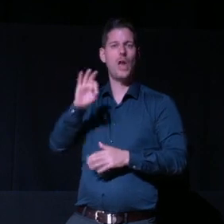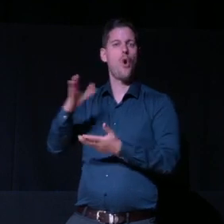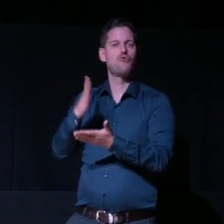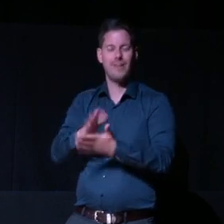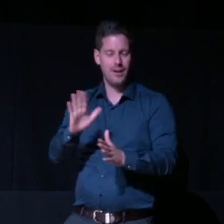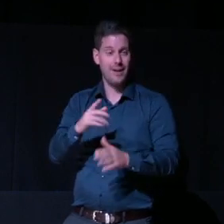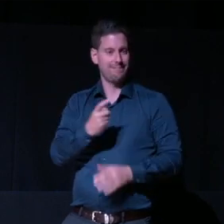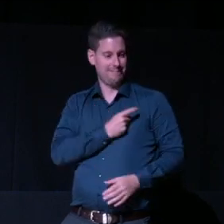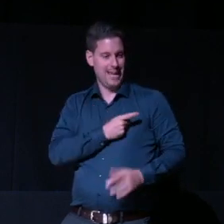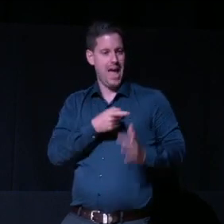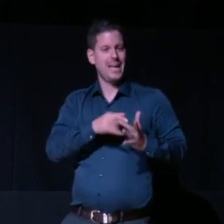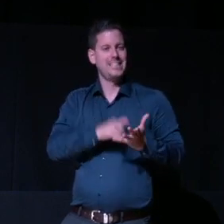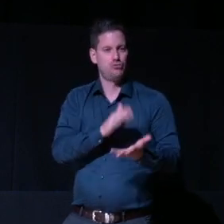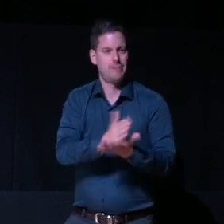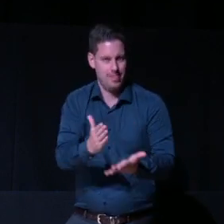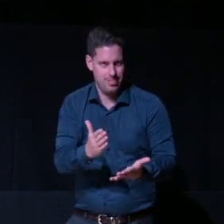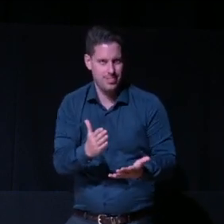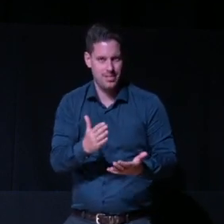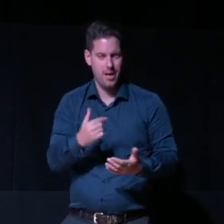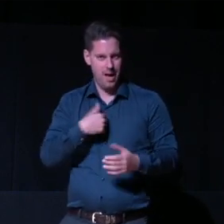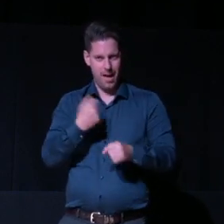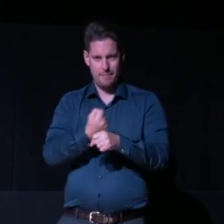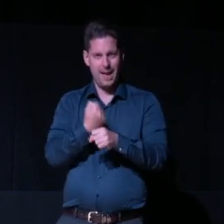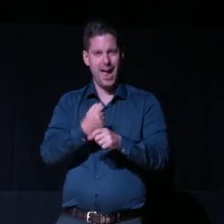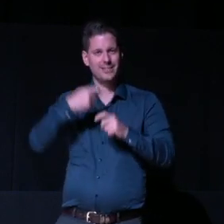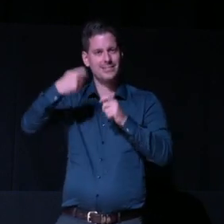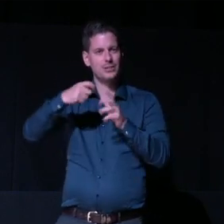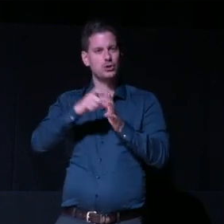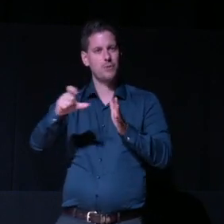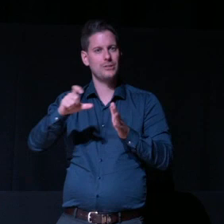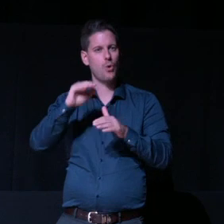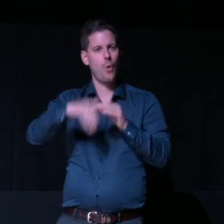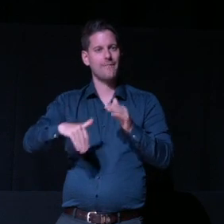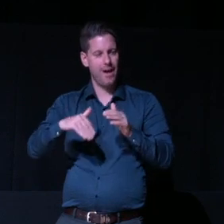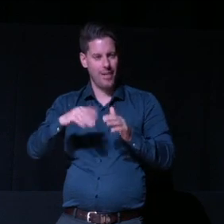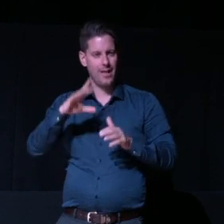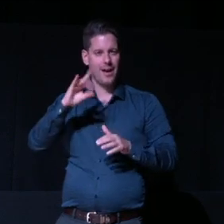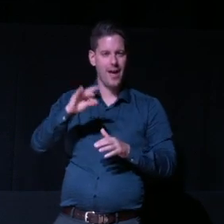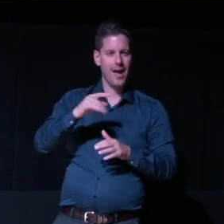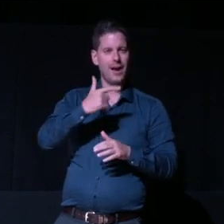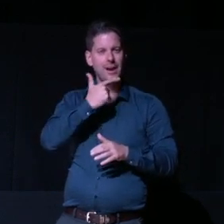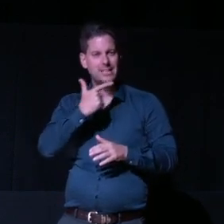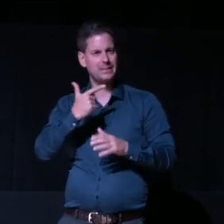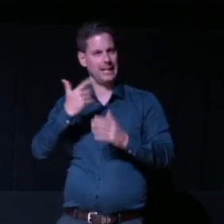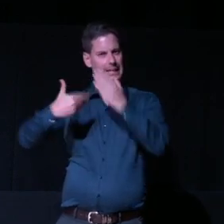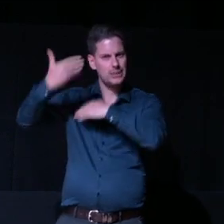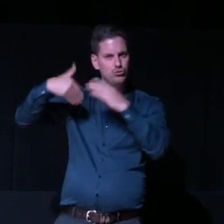the... I mean, I just made a documentary about the queer history of Australia. Like I know what it is to be afraid of being cancelled.